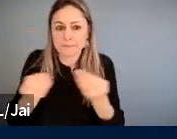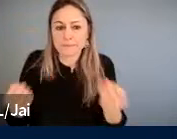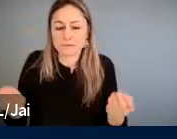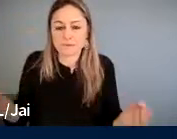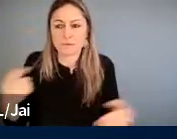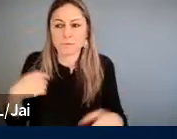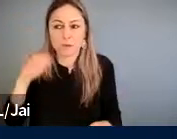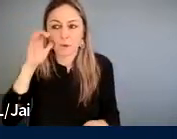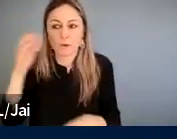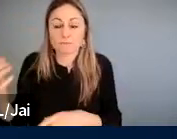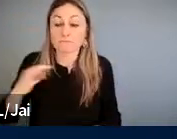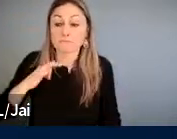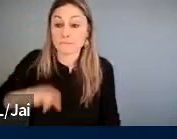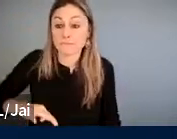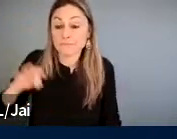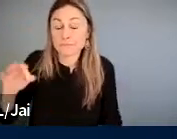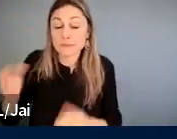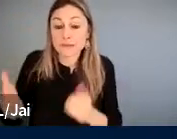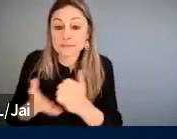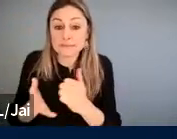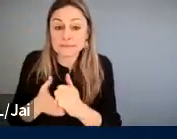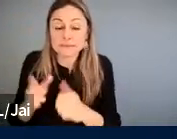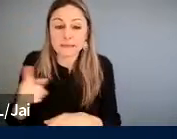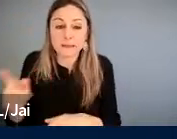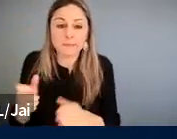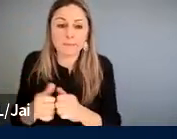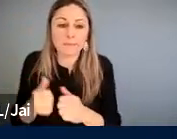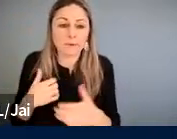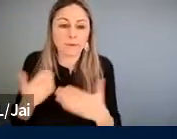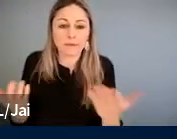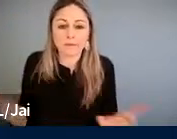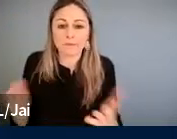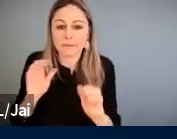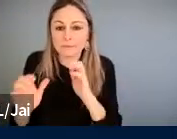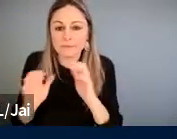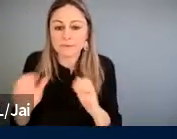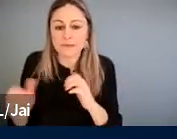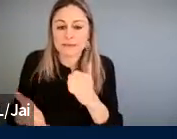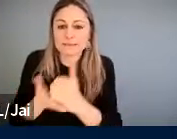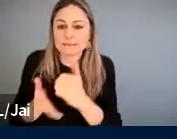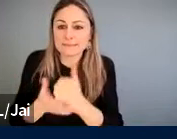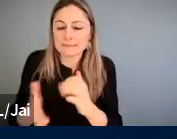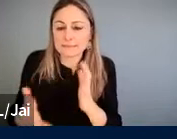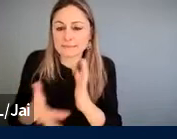communication, augmented speech, assistive technology. We heard how it was opening up